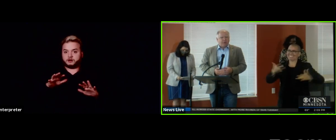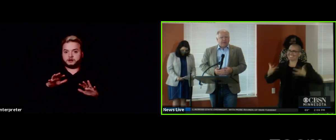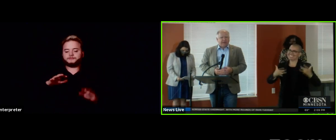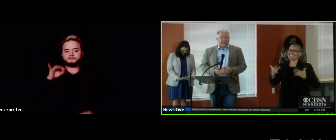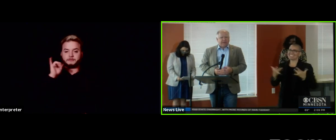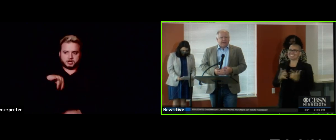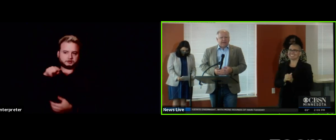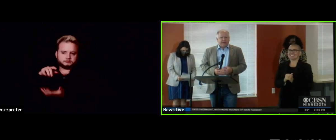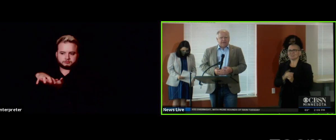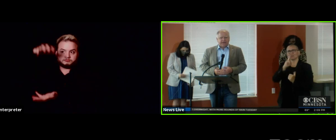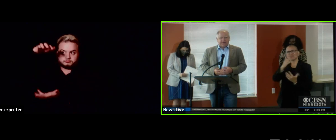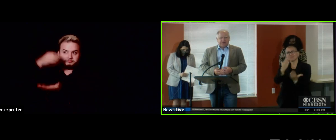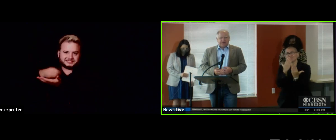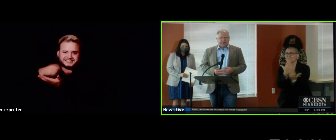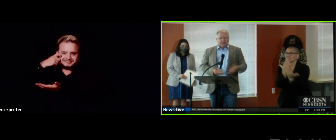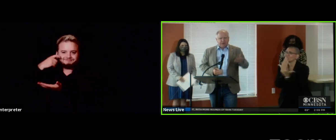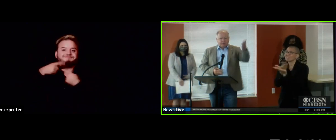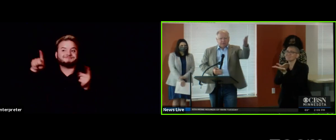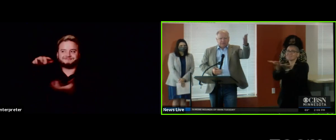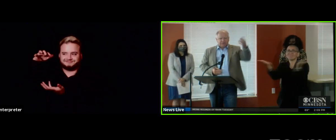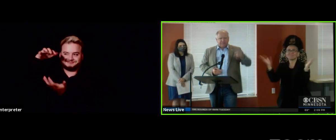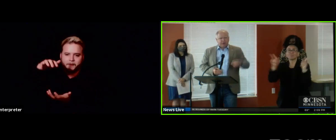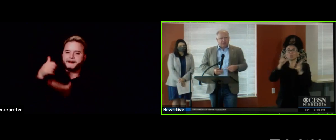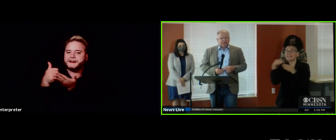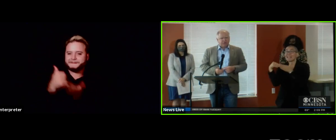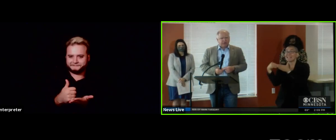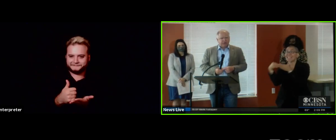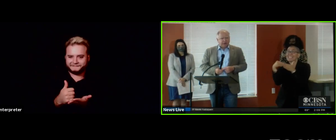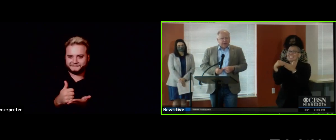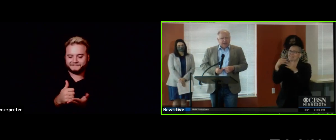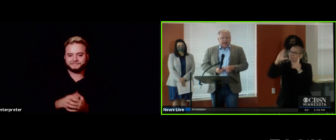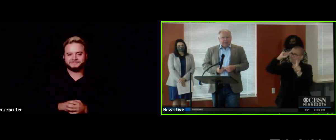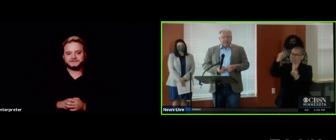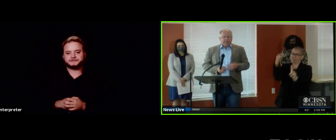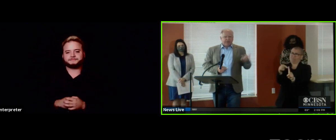than anything and I think that leadership of our legislative partners who are here,